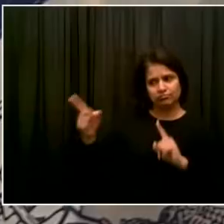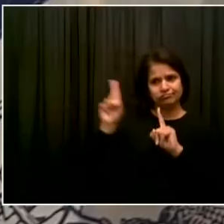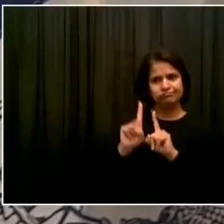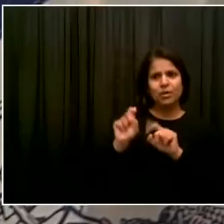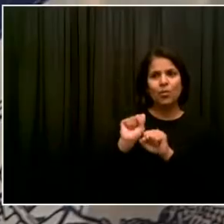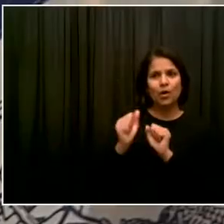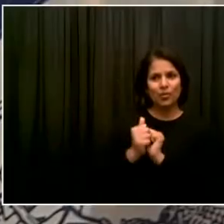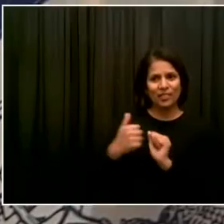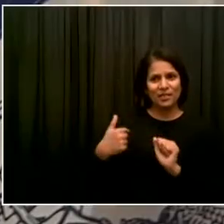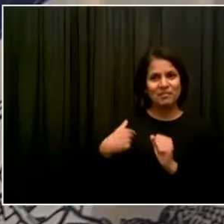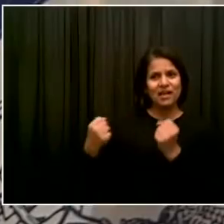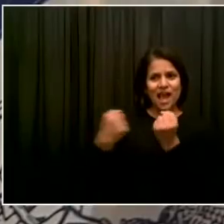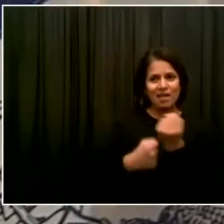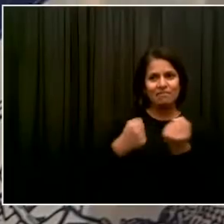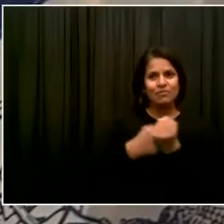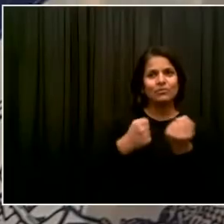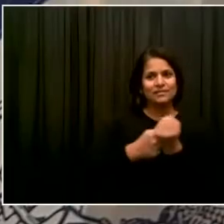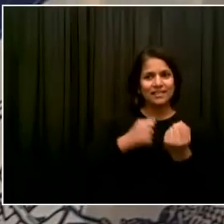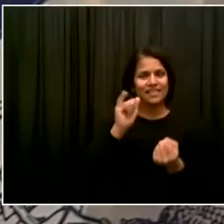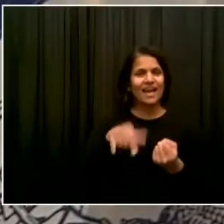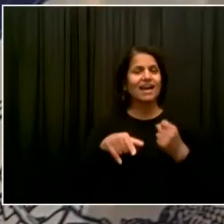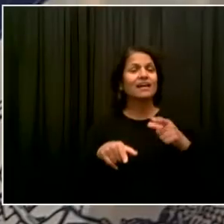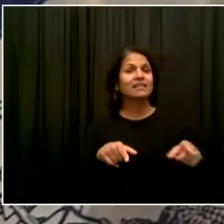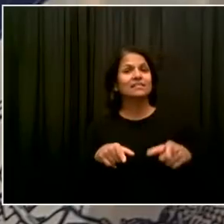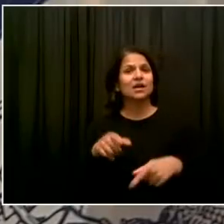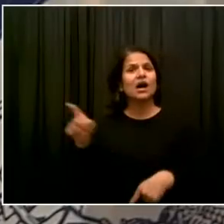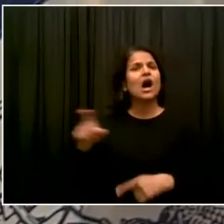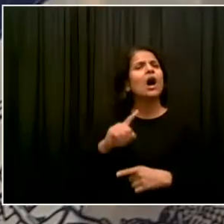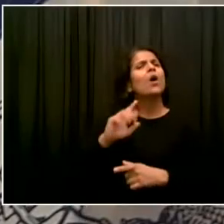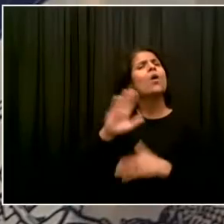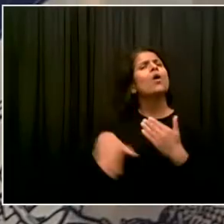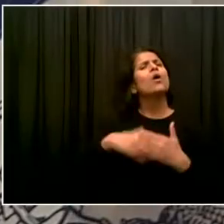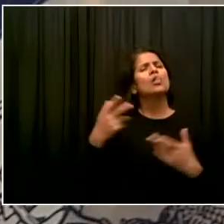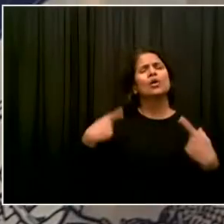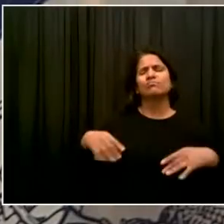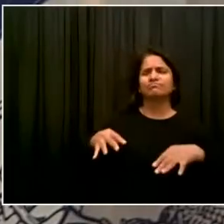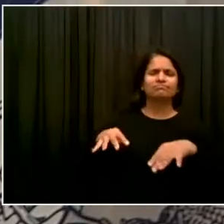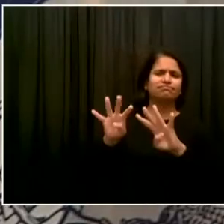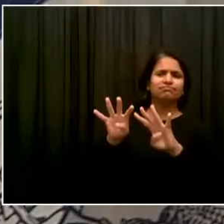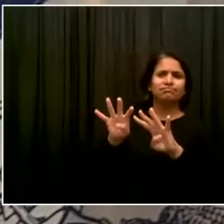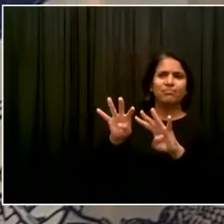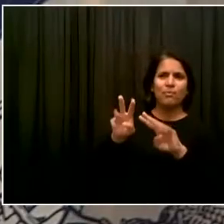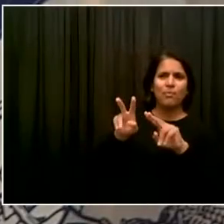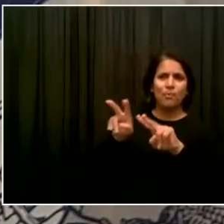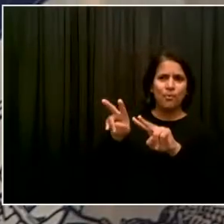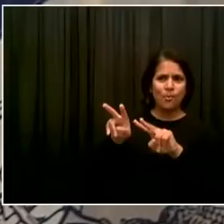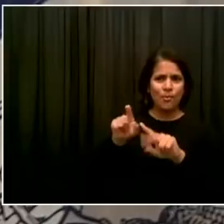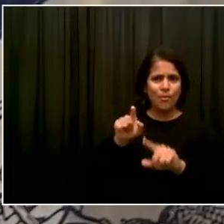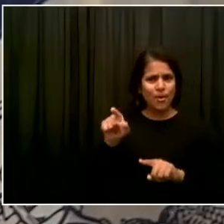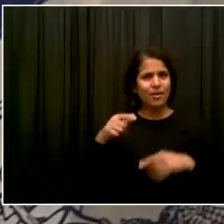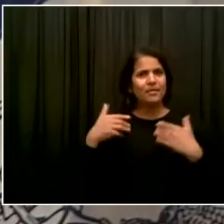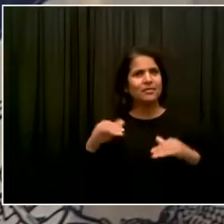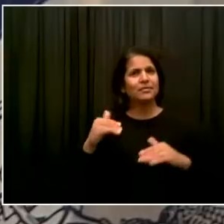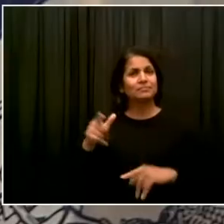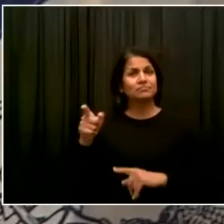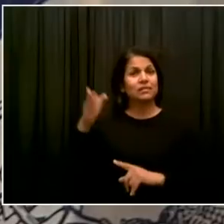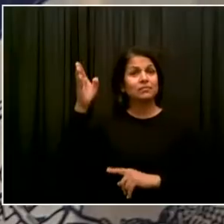ABOUT SOMEONE WHO HAS BEEN A CHAMPION FOR THE BEST OF WHAT WE ALL CAN BE AND